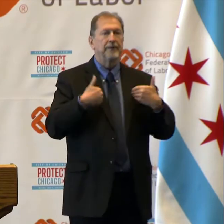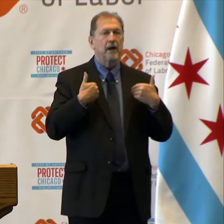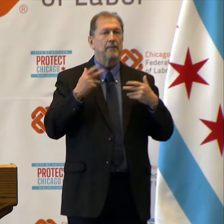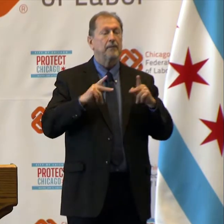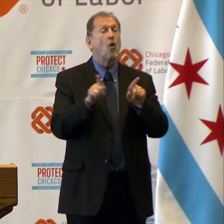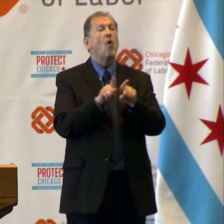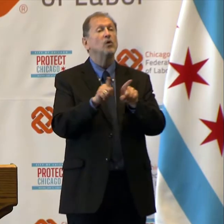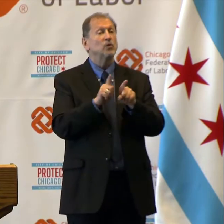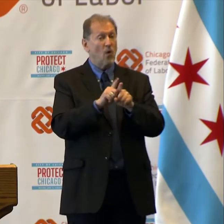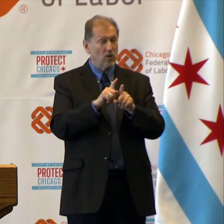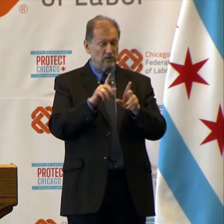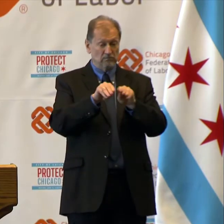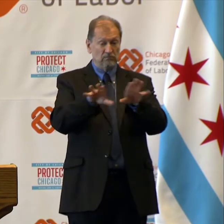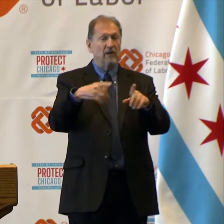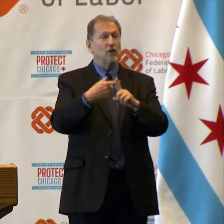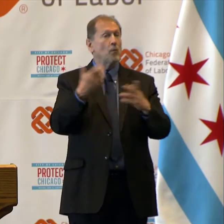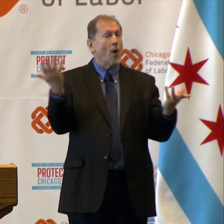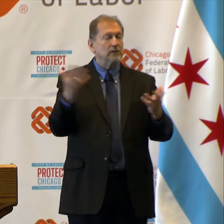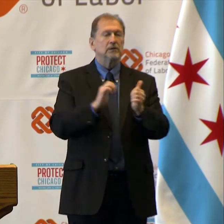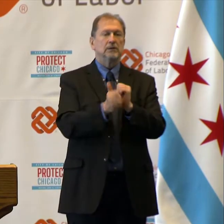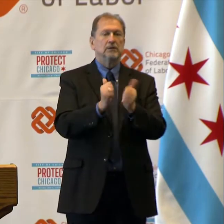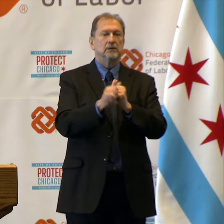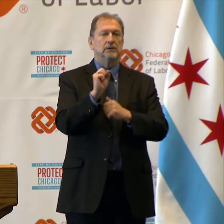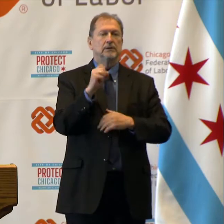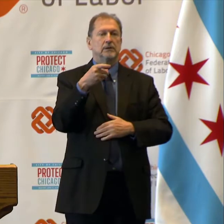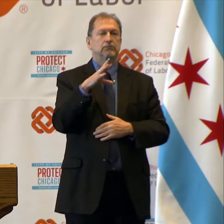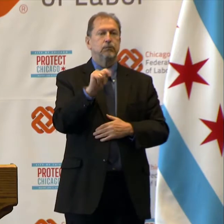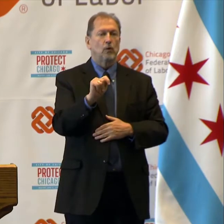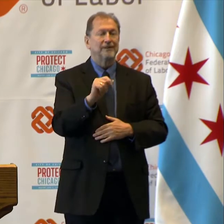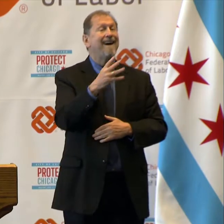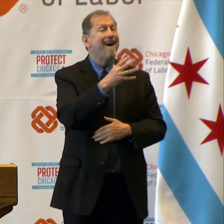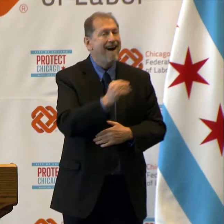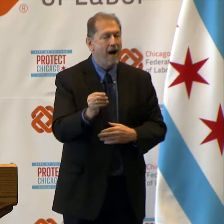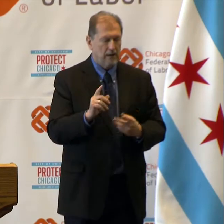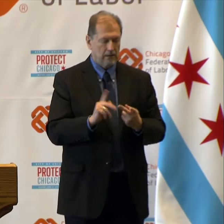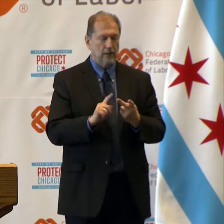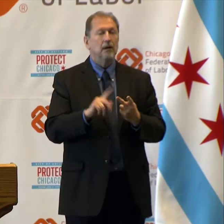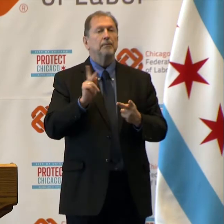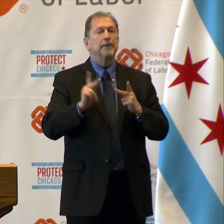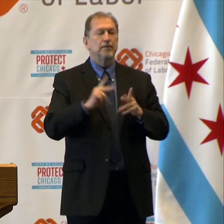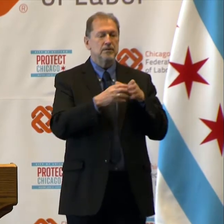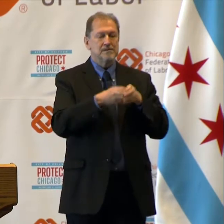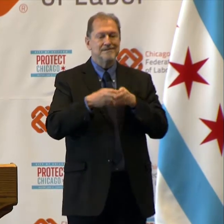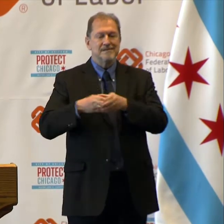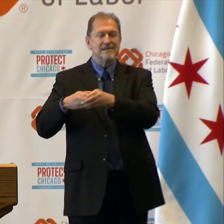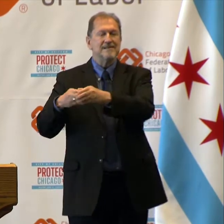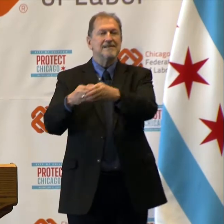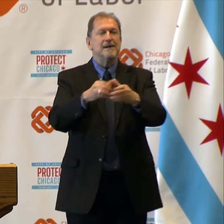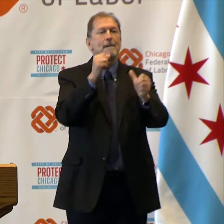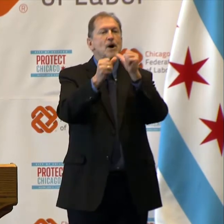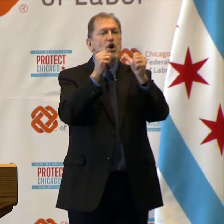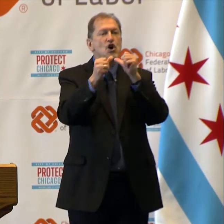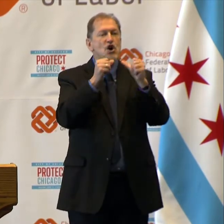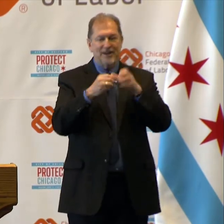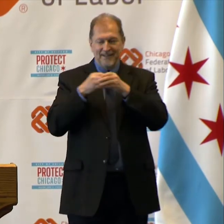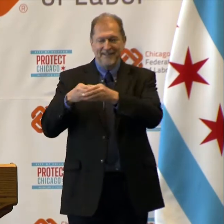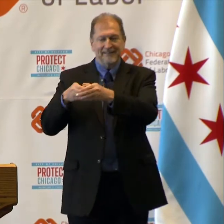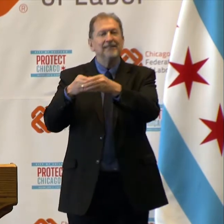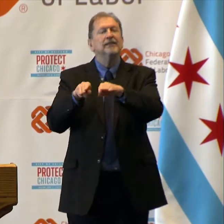INVOLVING YOUNGER PEOPLE. AMONG SPORTS TEAMS, AND AS A